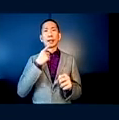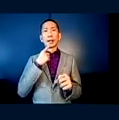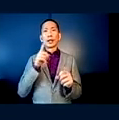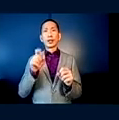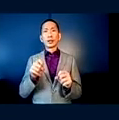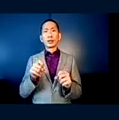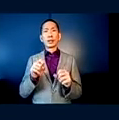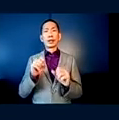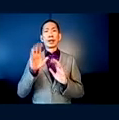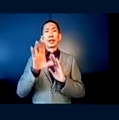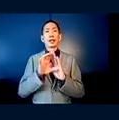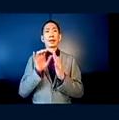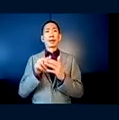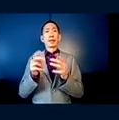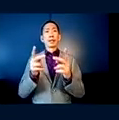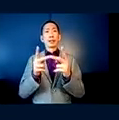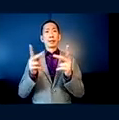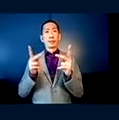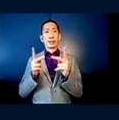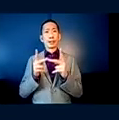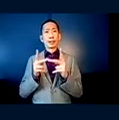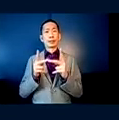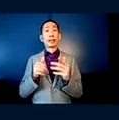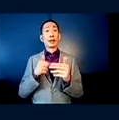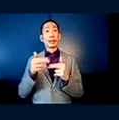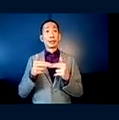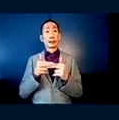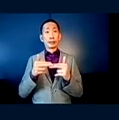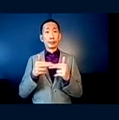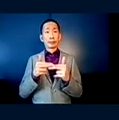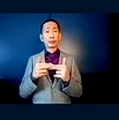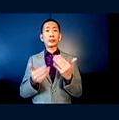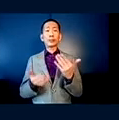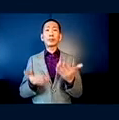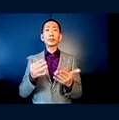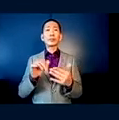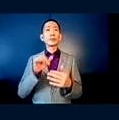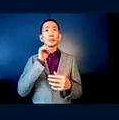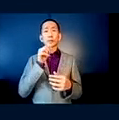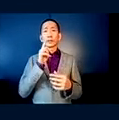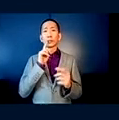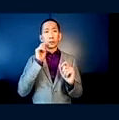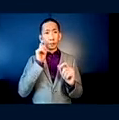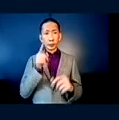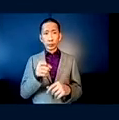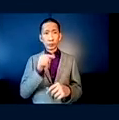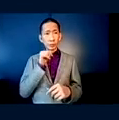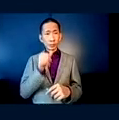WELL, YOU CAN SAY, YOU CAN CHARACTERIZE THESE PLACES, CAN ,